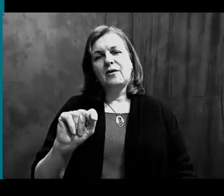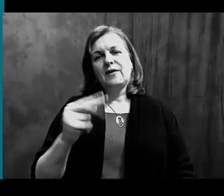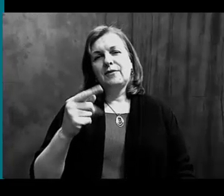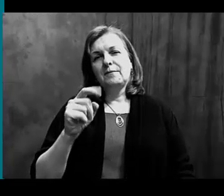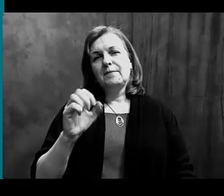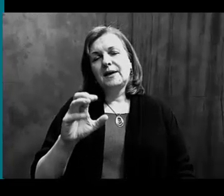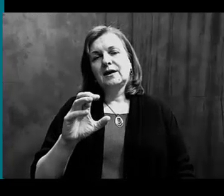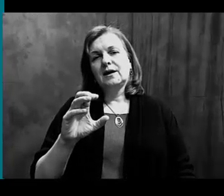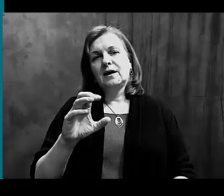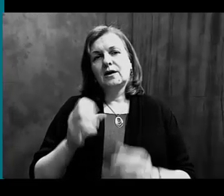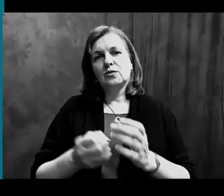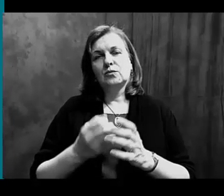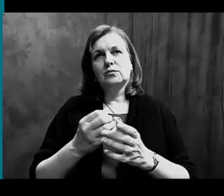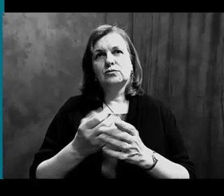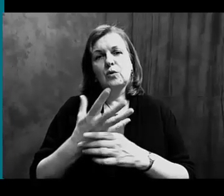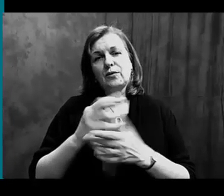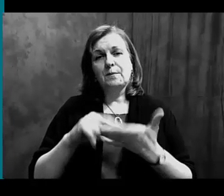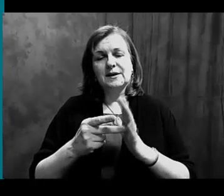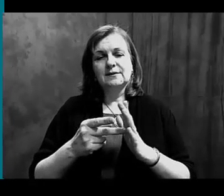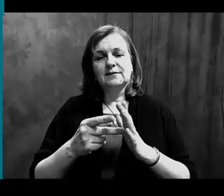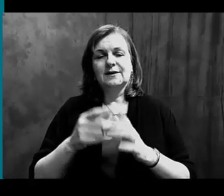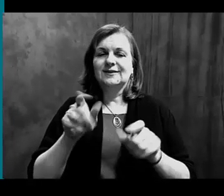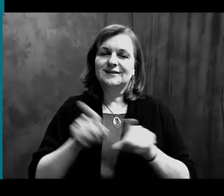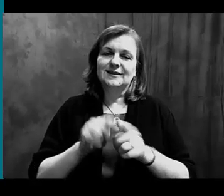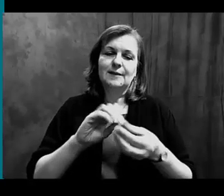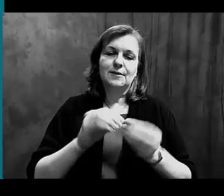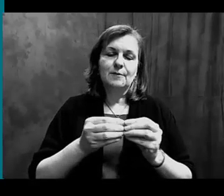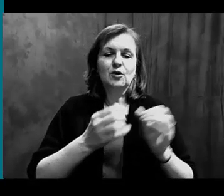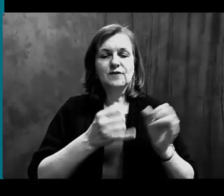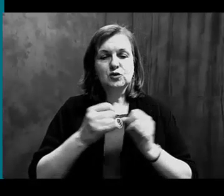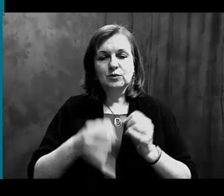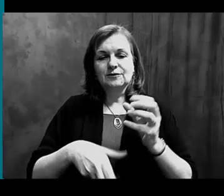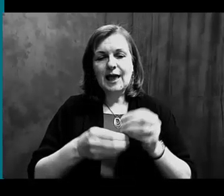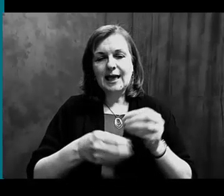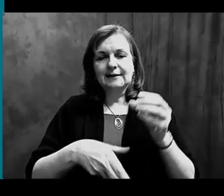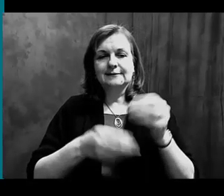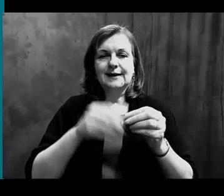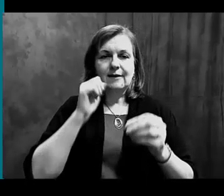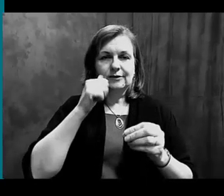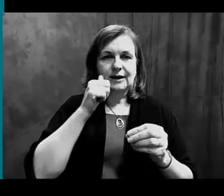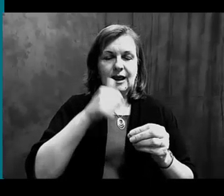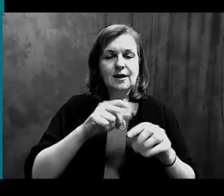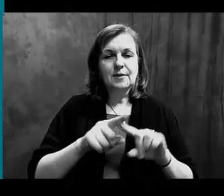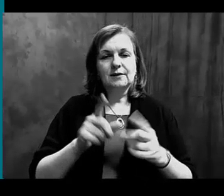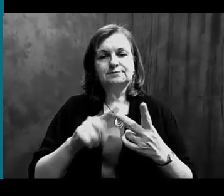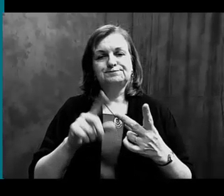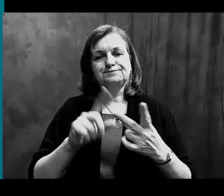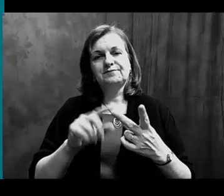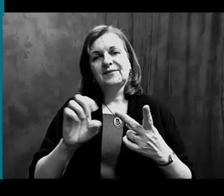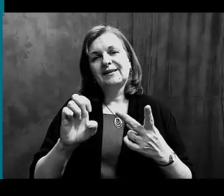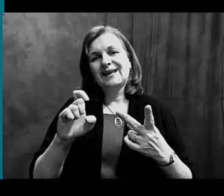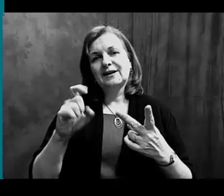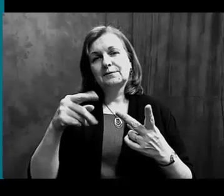important in that you are consistently adding the same number of individuals in this case cars on exponential growth though we would